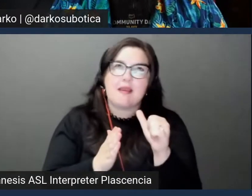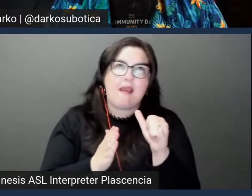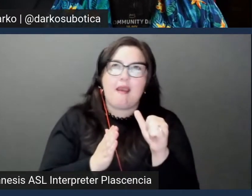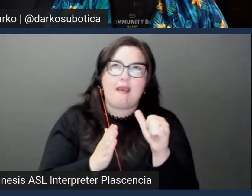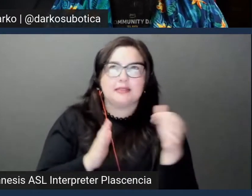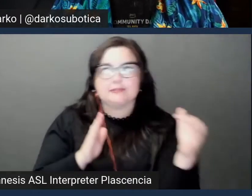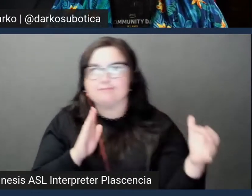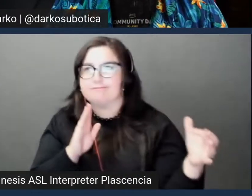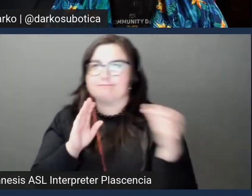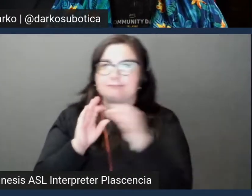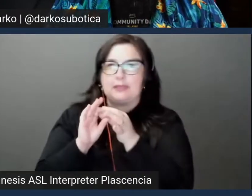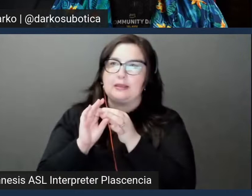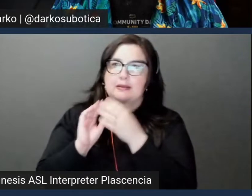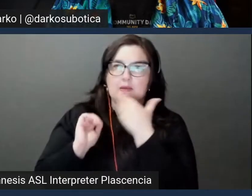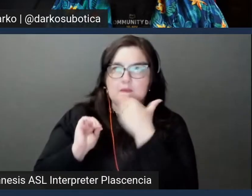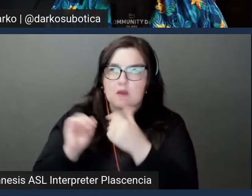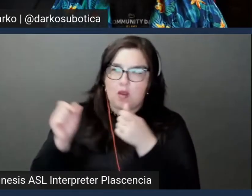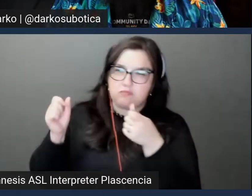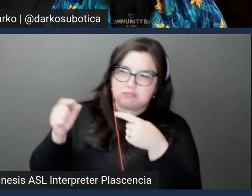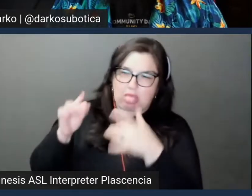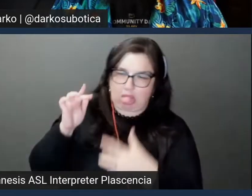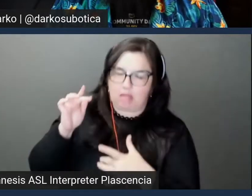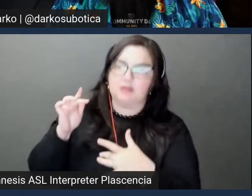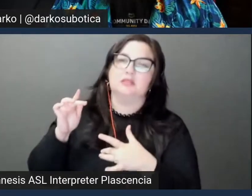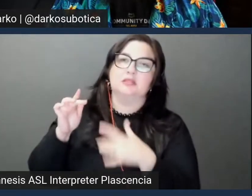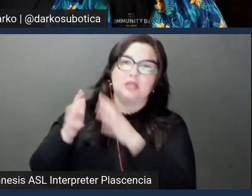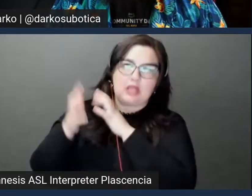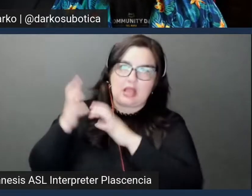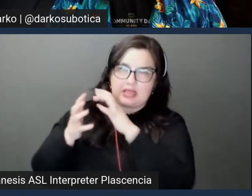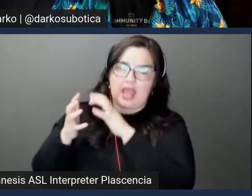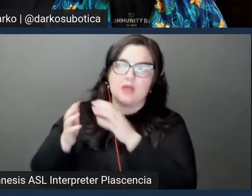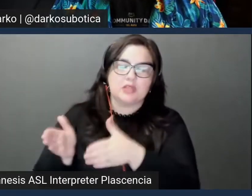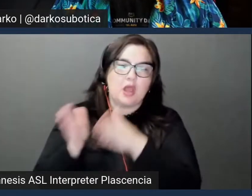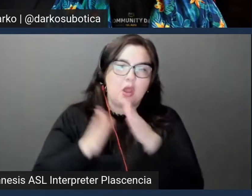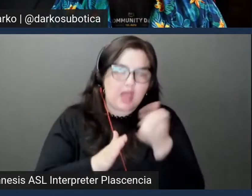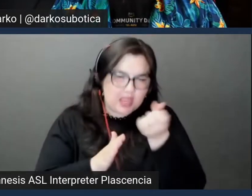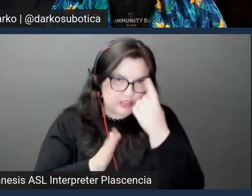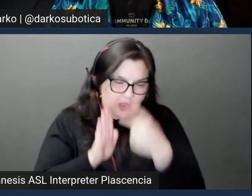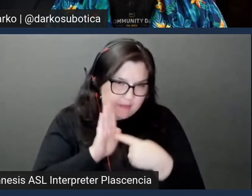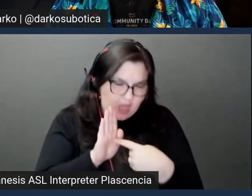so the models run locally on device, but is there a model wherein, more or less,